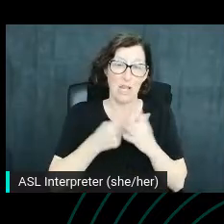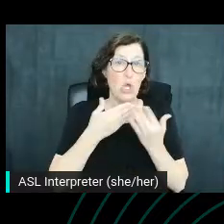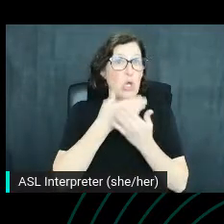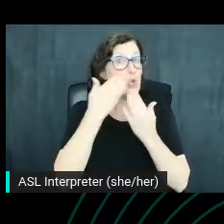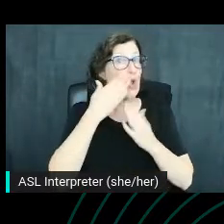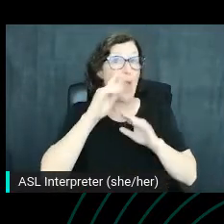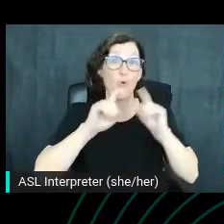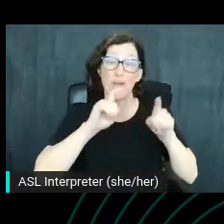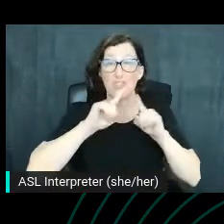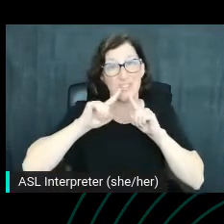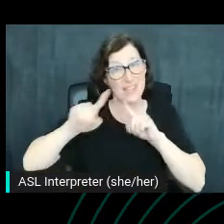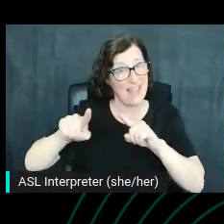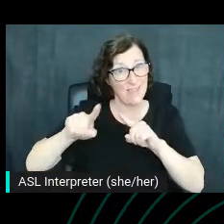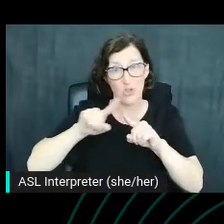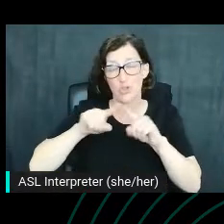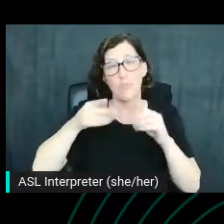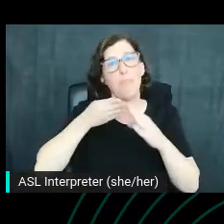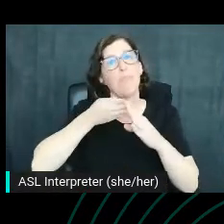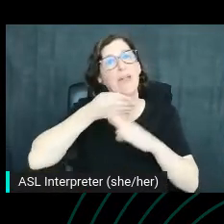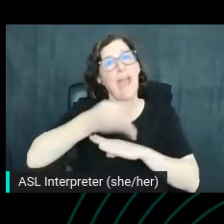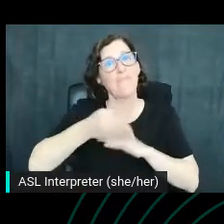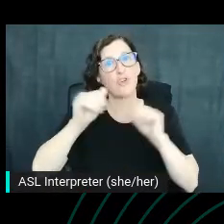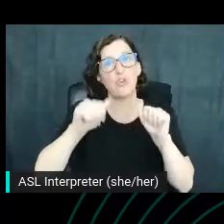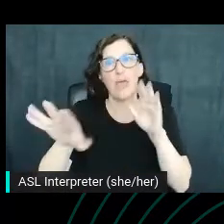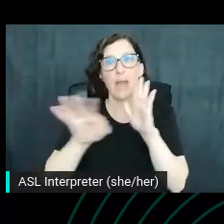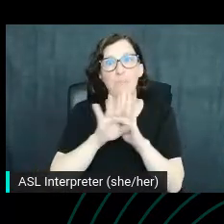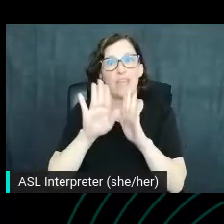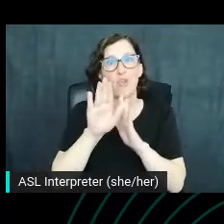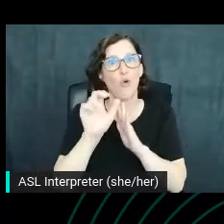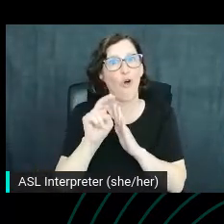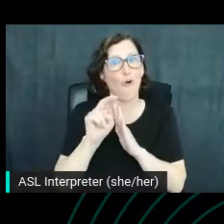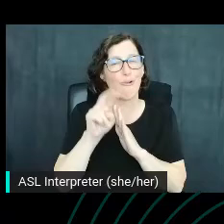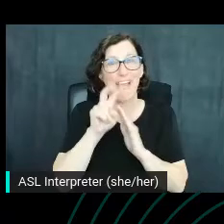Afterwards, you can choose your own adventure between two focus sessions.